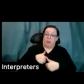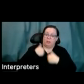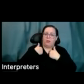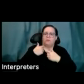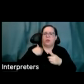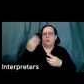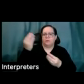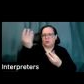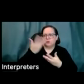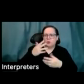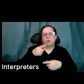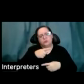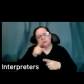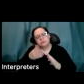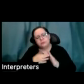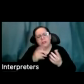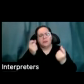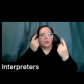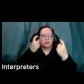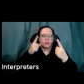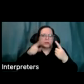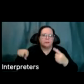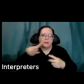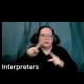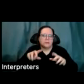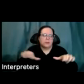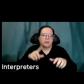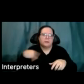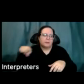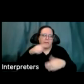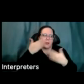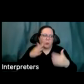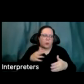actions, quote, they don't know any better, and quote, neither I